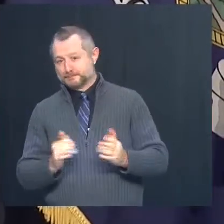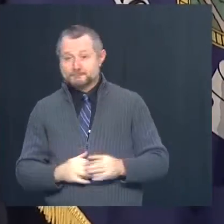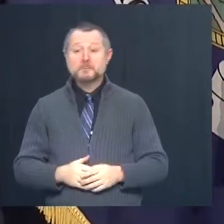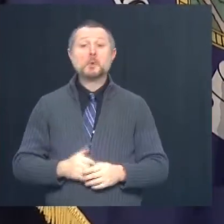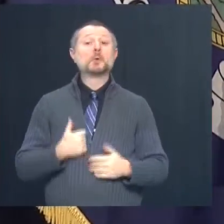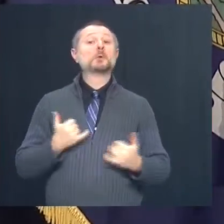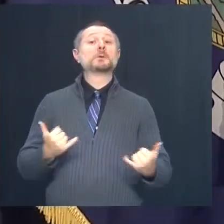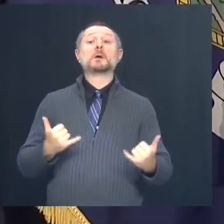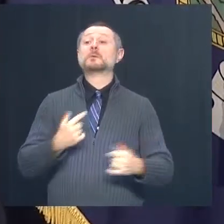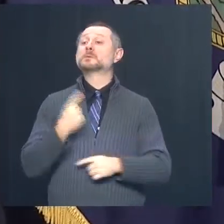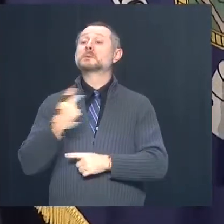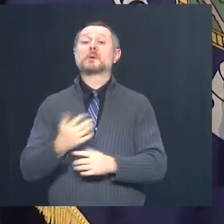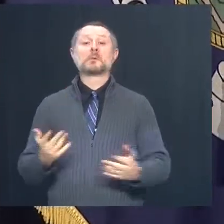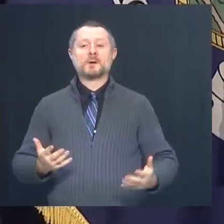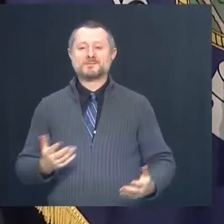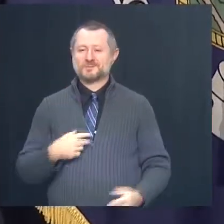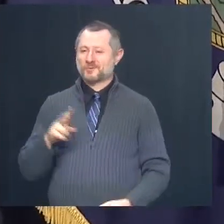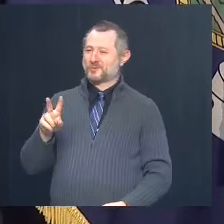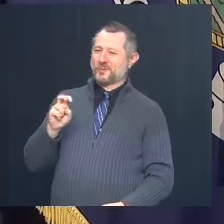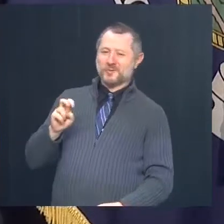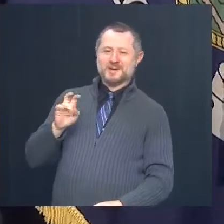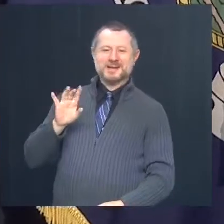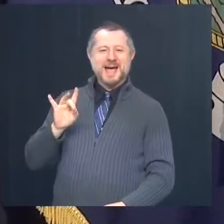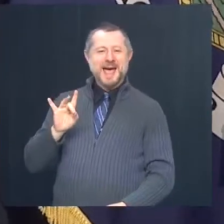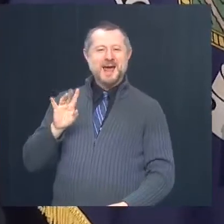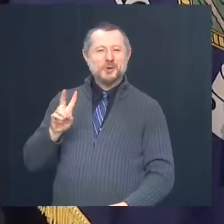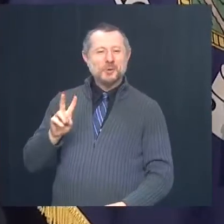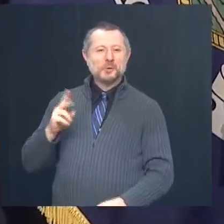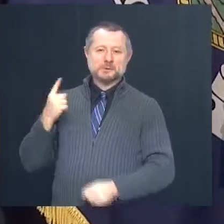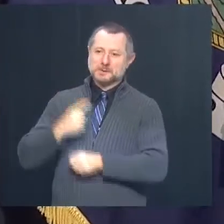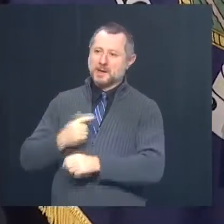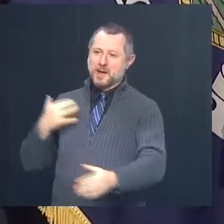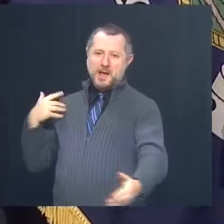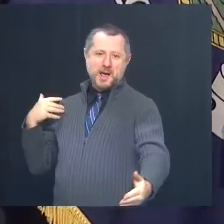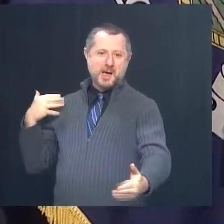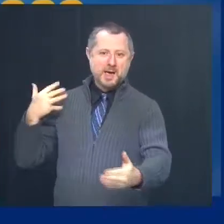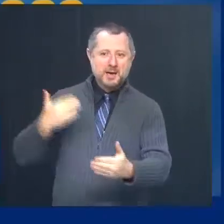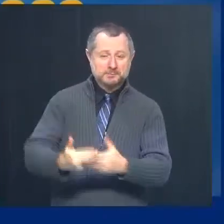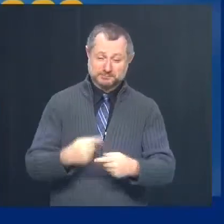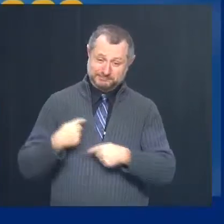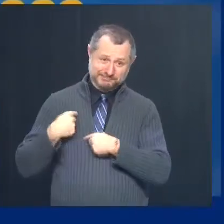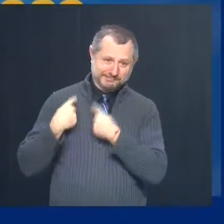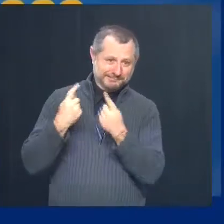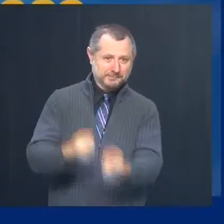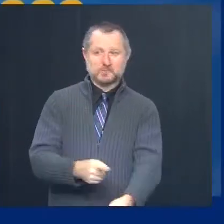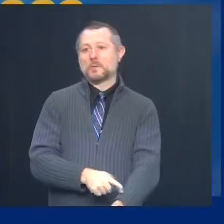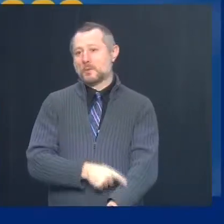I HOPE EVERYONE HAD A GOOD WEEKEND, AS GOOD A WEEKEND AS YOU CAN HAVE IN THESE CIRCUMSTANCES.